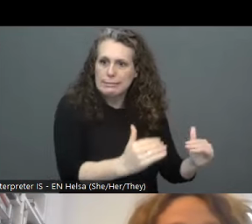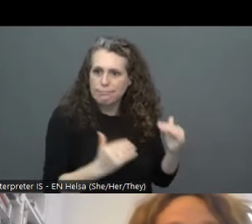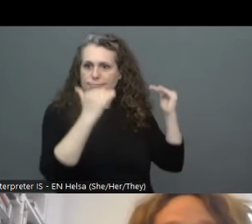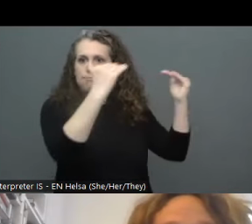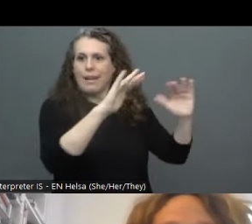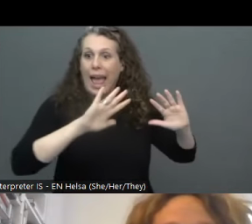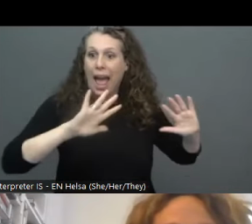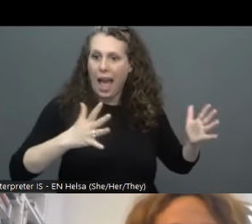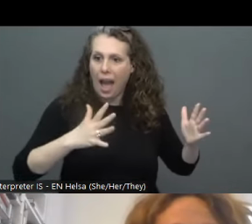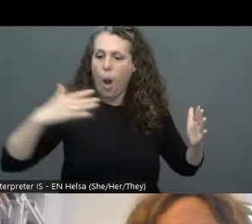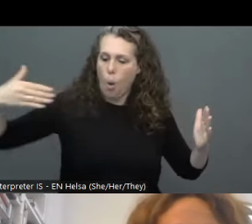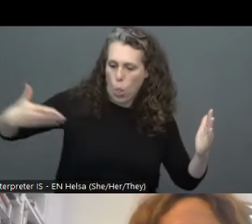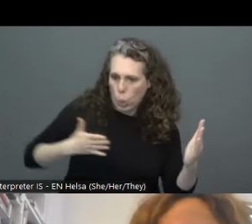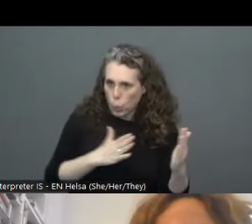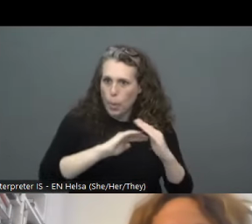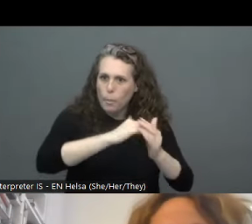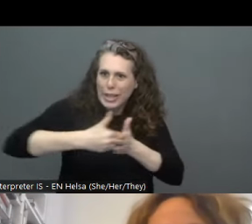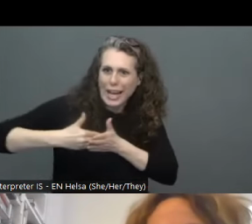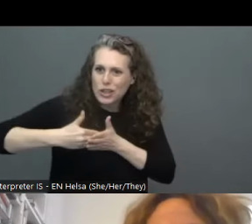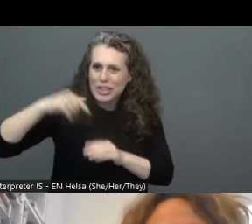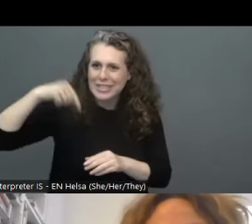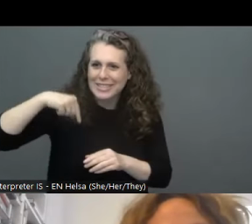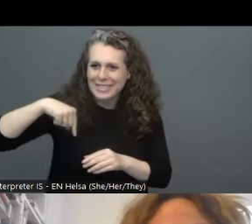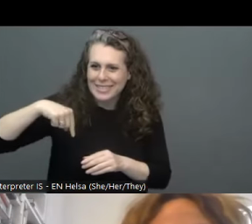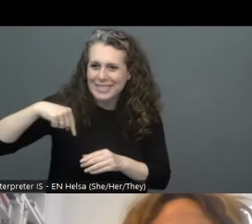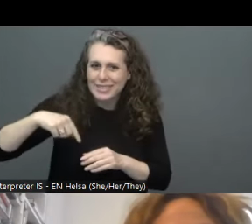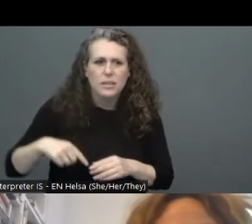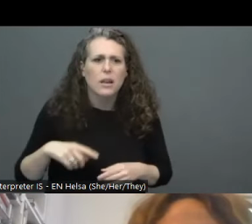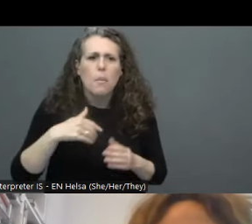But we also have a fair share of all the other ones from